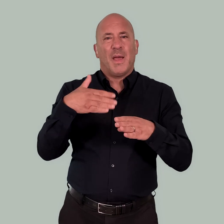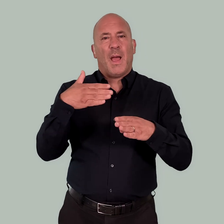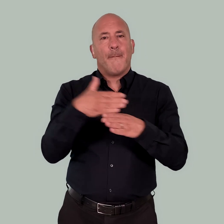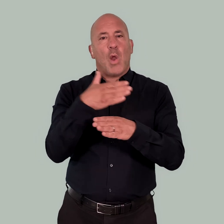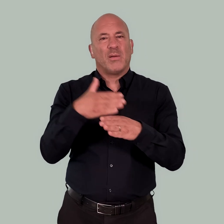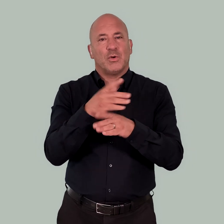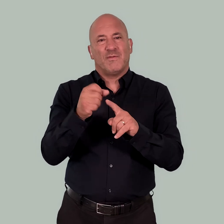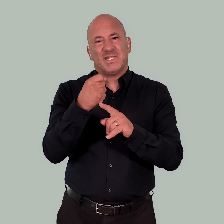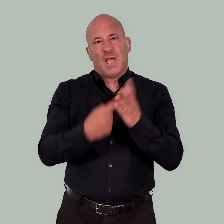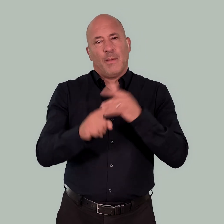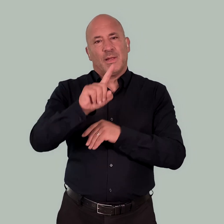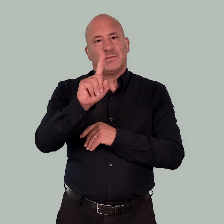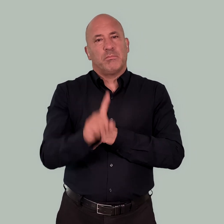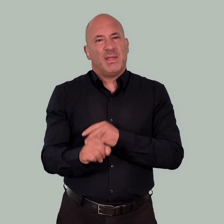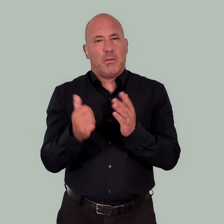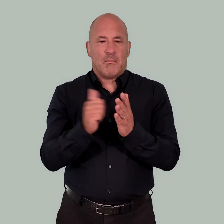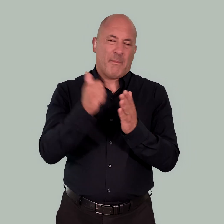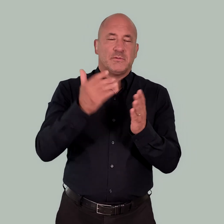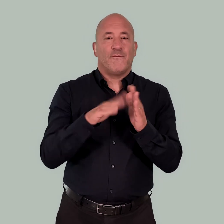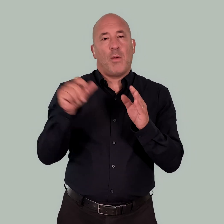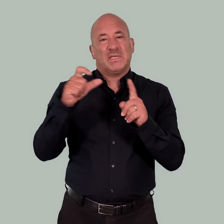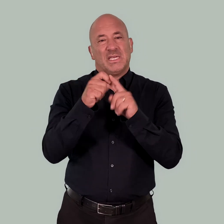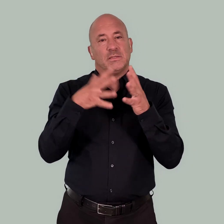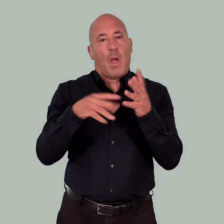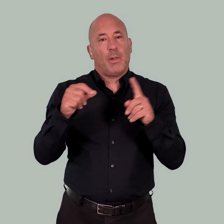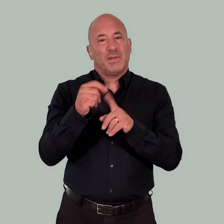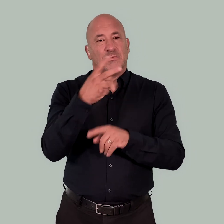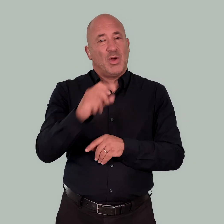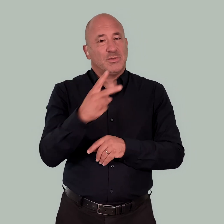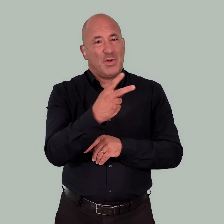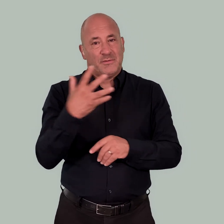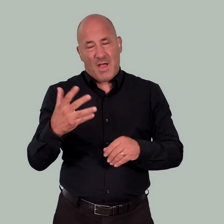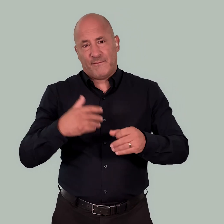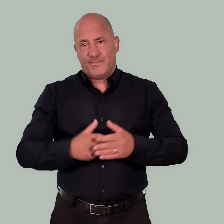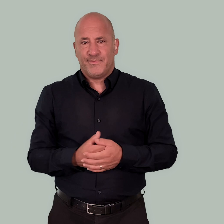in the Employment of Disabled People (DWP, 2025) publication.